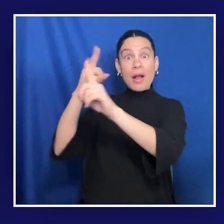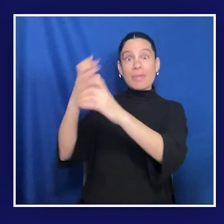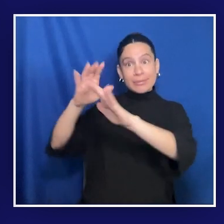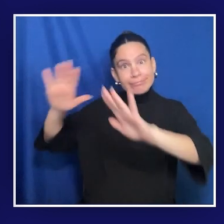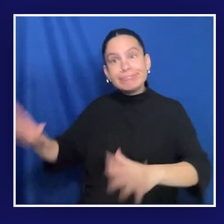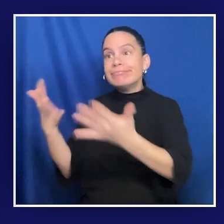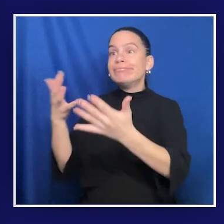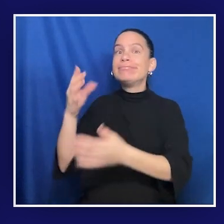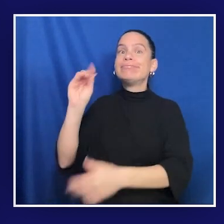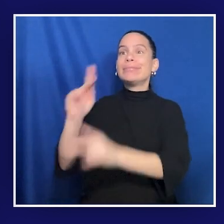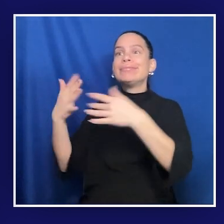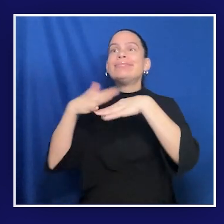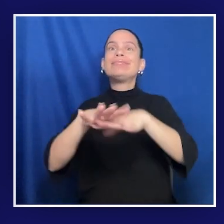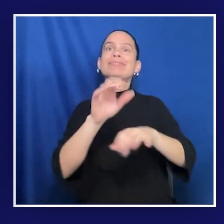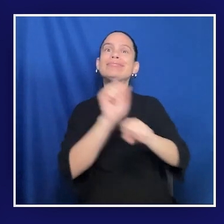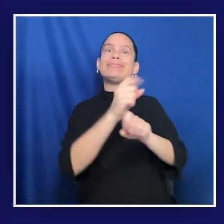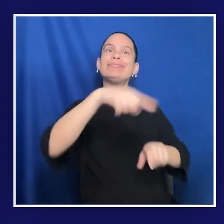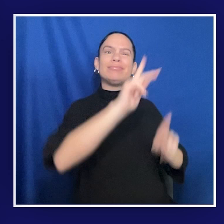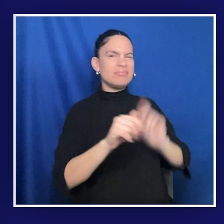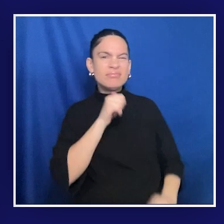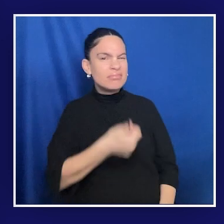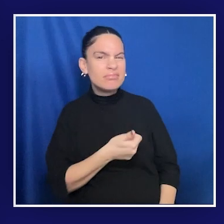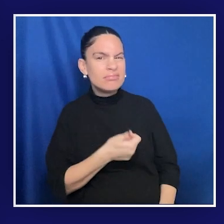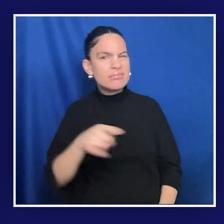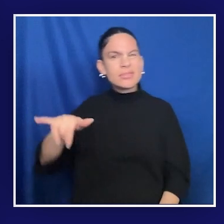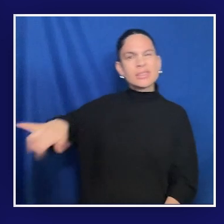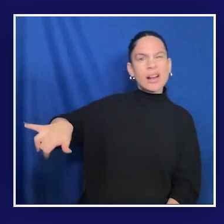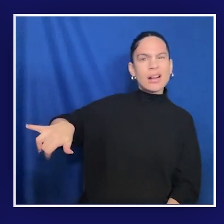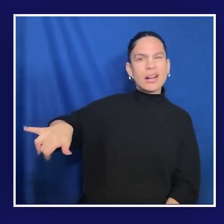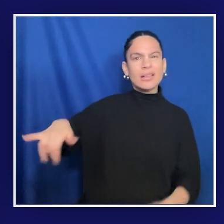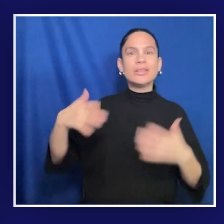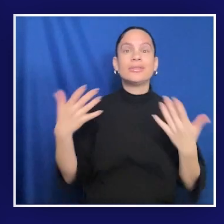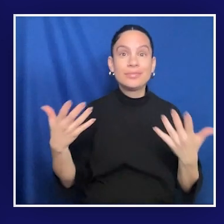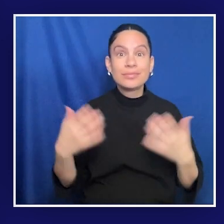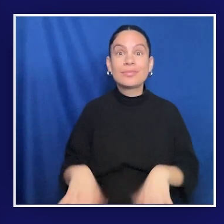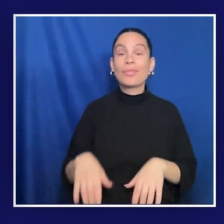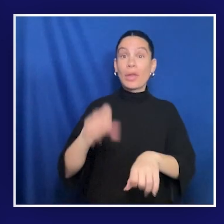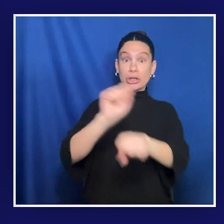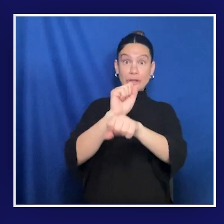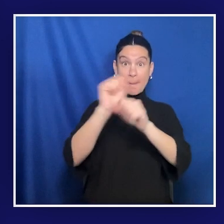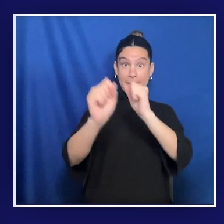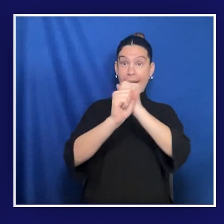is trying to do, to move them into integrated employment. Last time I looked, I did not see anywhere